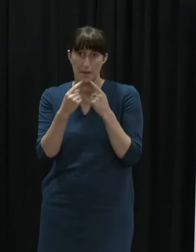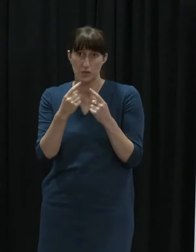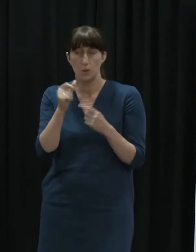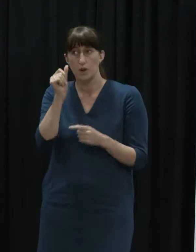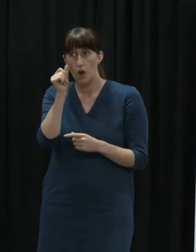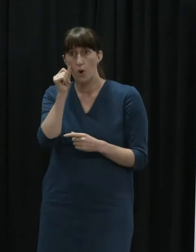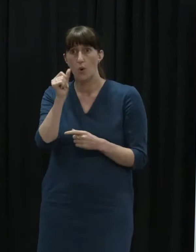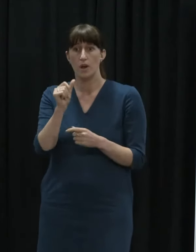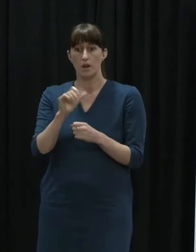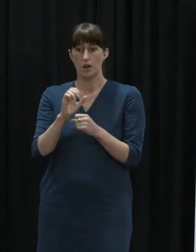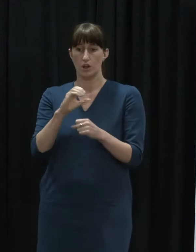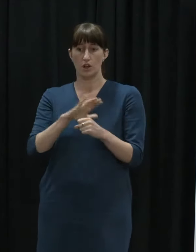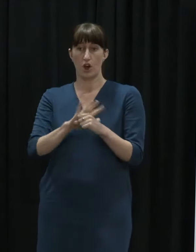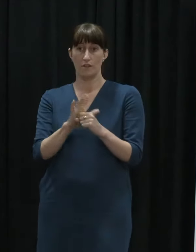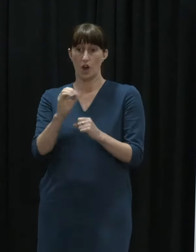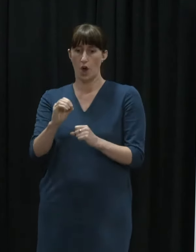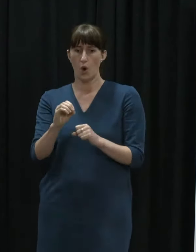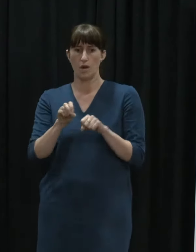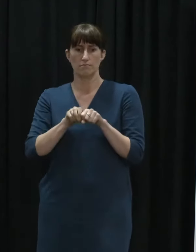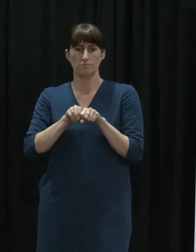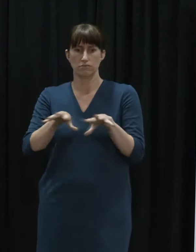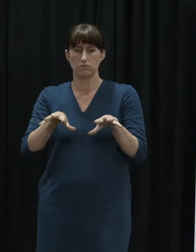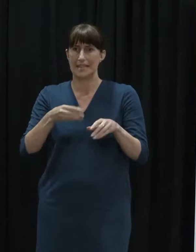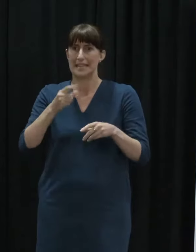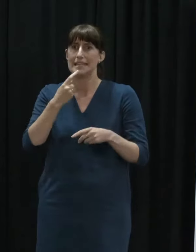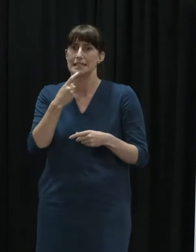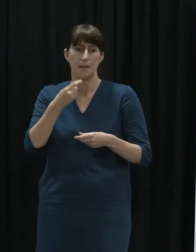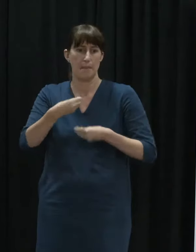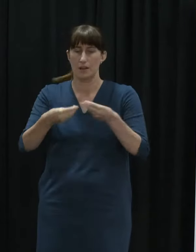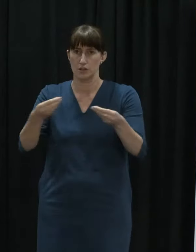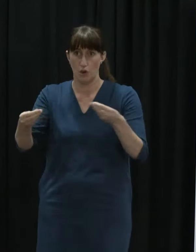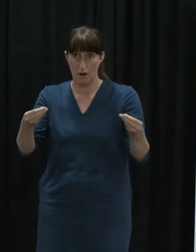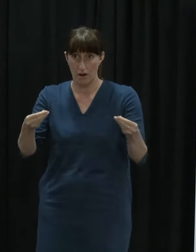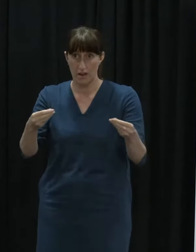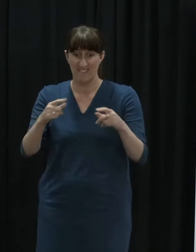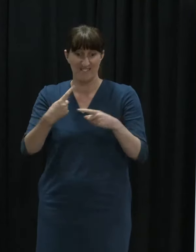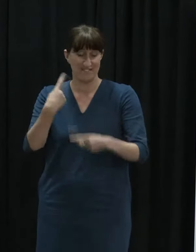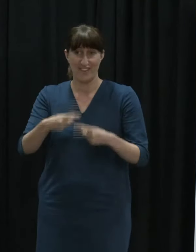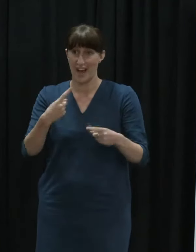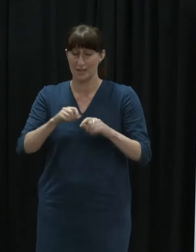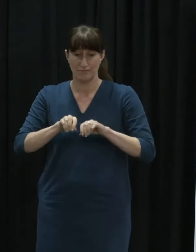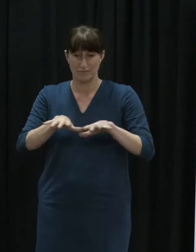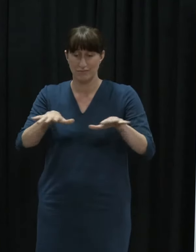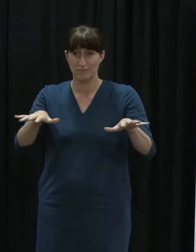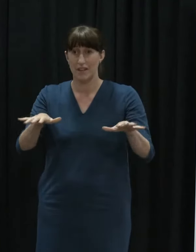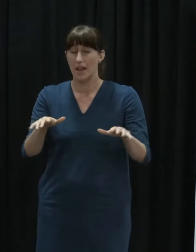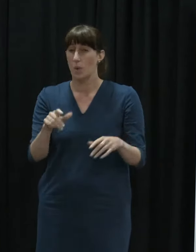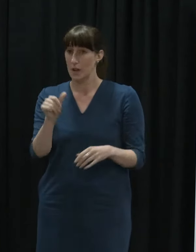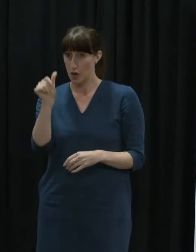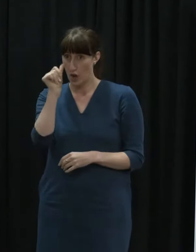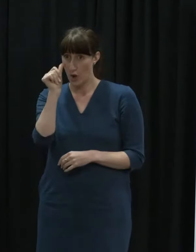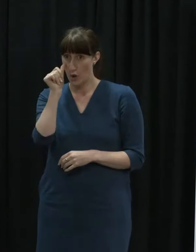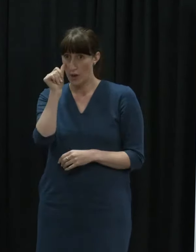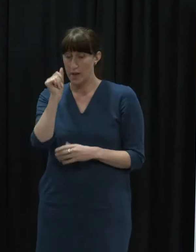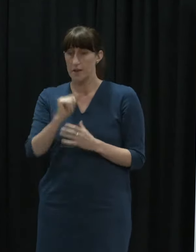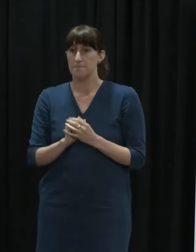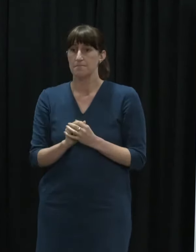At the moment we know it is more transmissible, we know there has been some land-based work on the effectiveness of